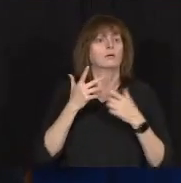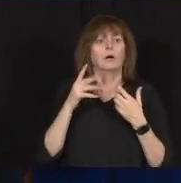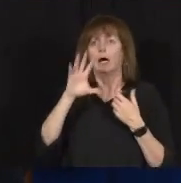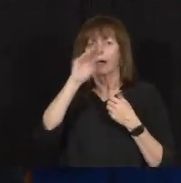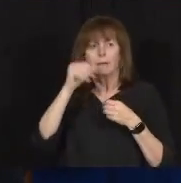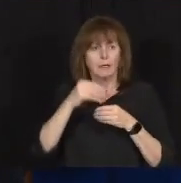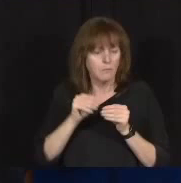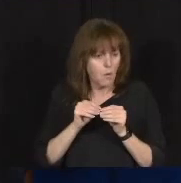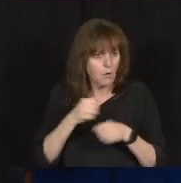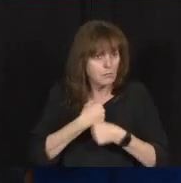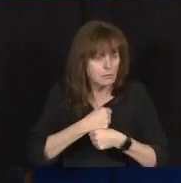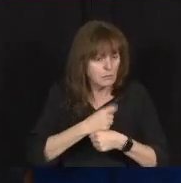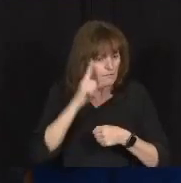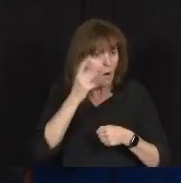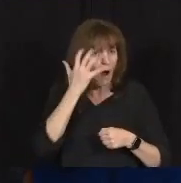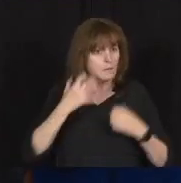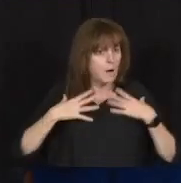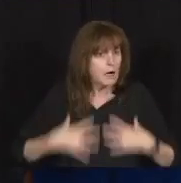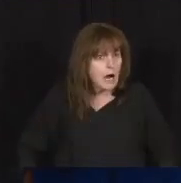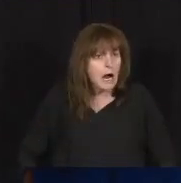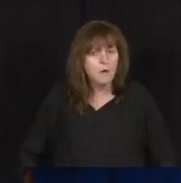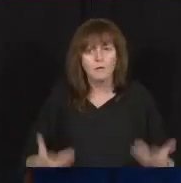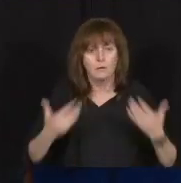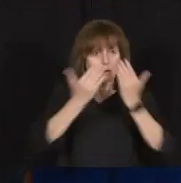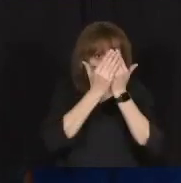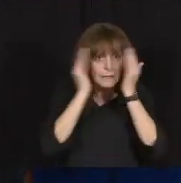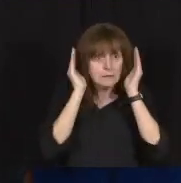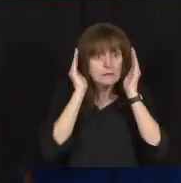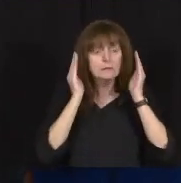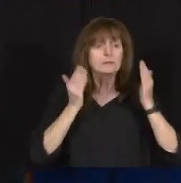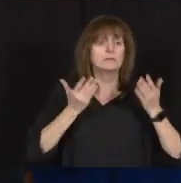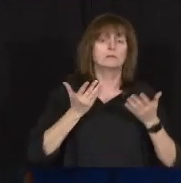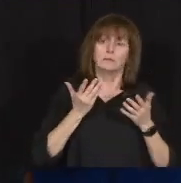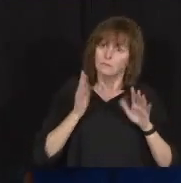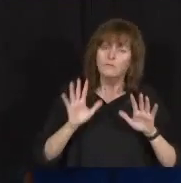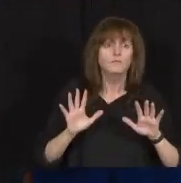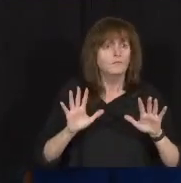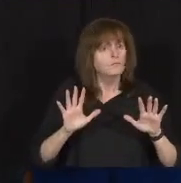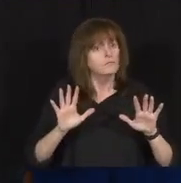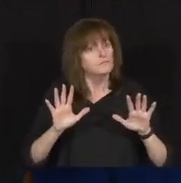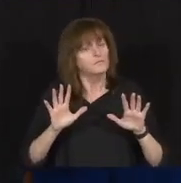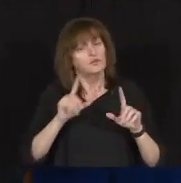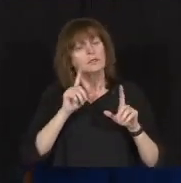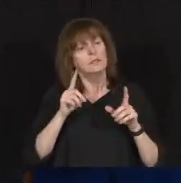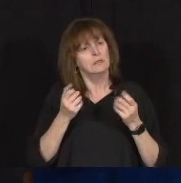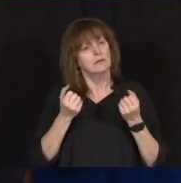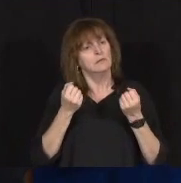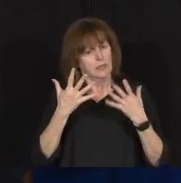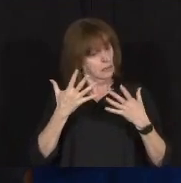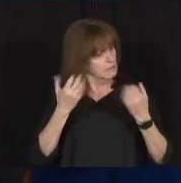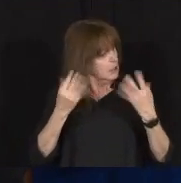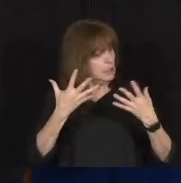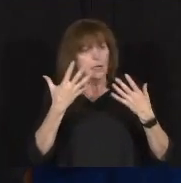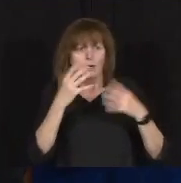And face shields. W e were to menace amount of companies out there producing